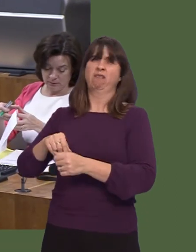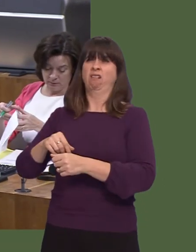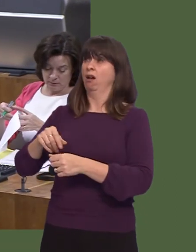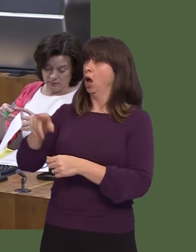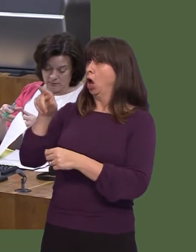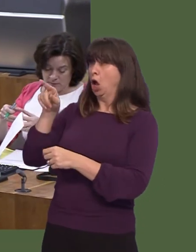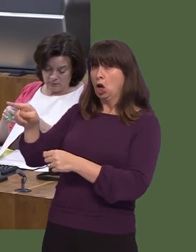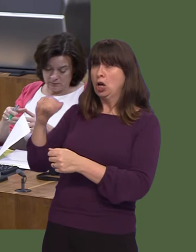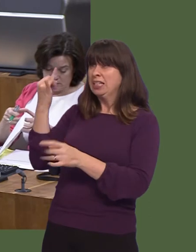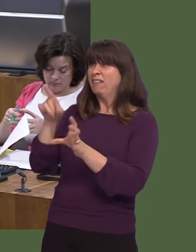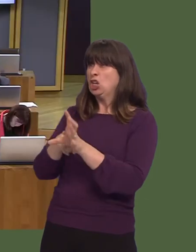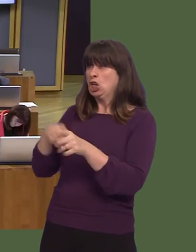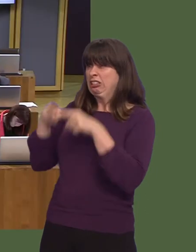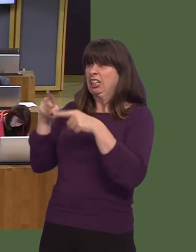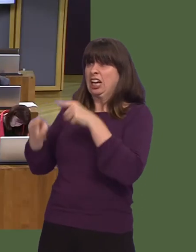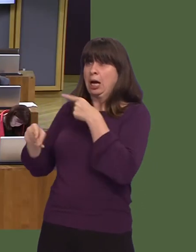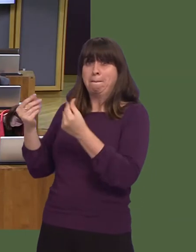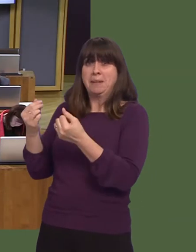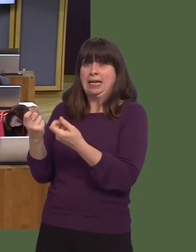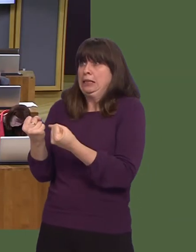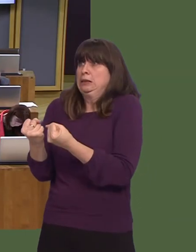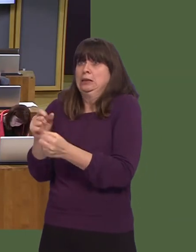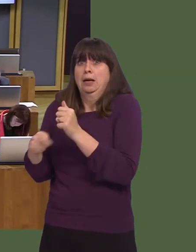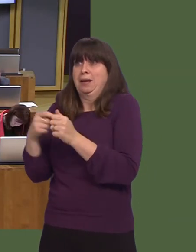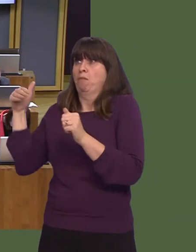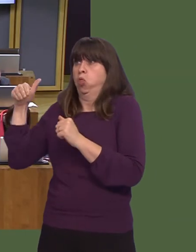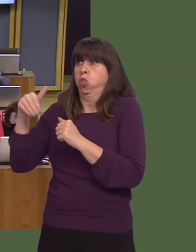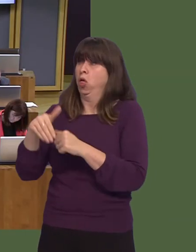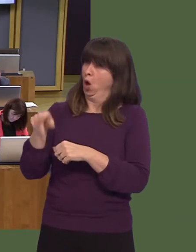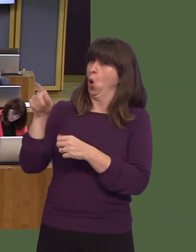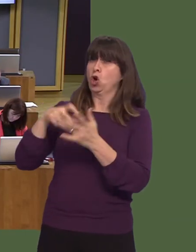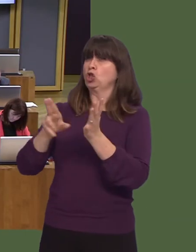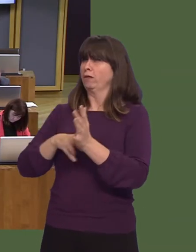or housing, or anything else for that matter. If they are so concerned about increasing